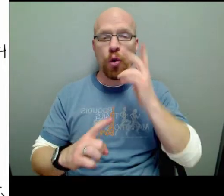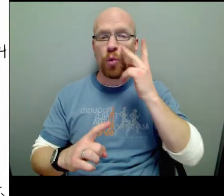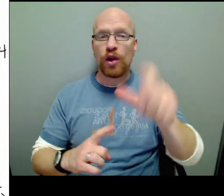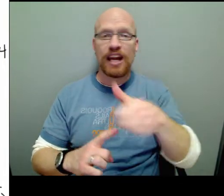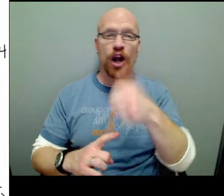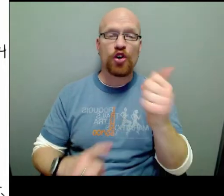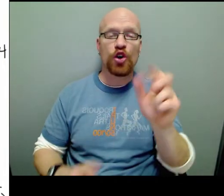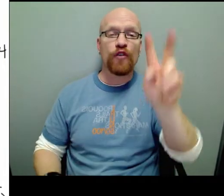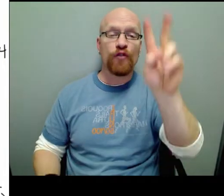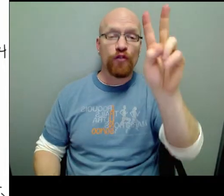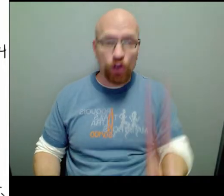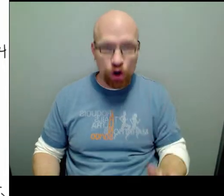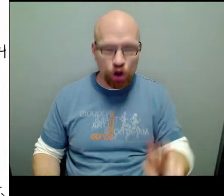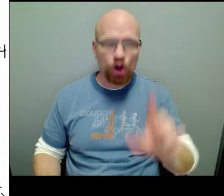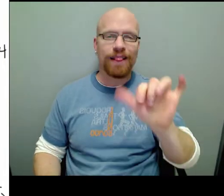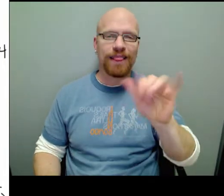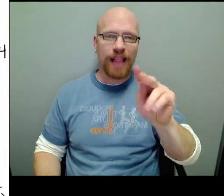We'll look other vertical line.